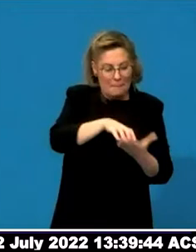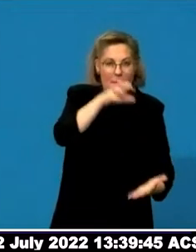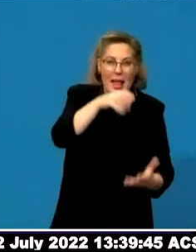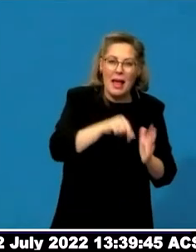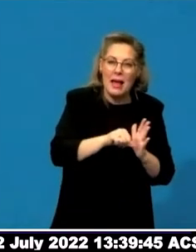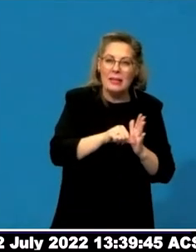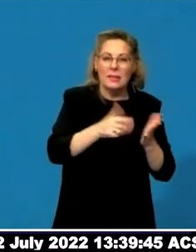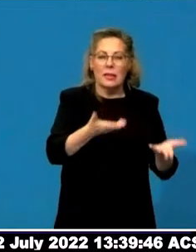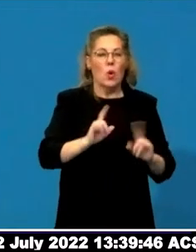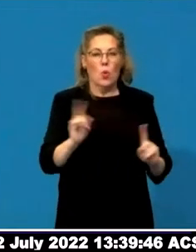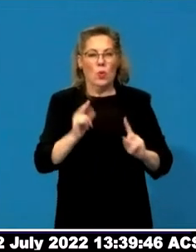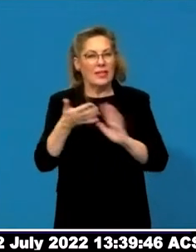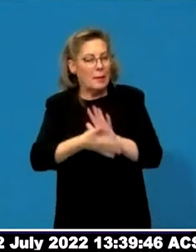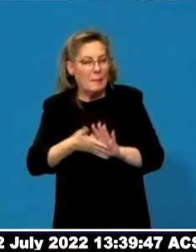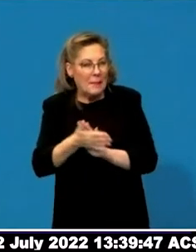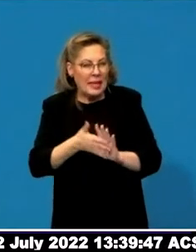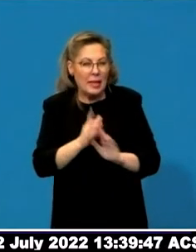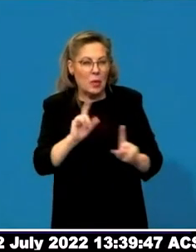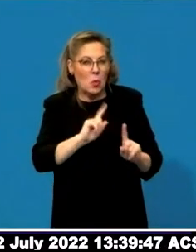Were people having trouble - Start with Kim first. MS McMAHON: Start with Kim.